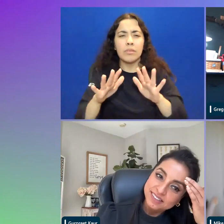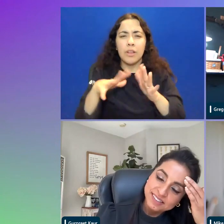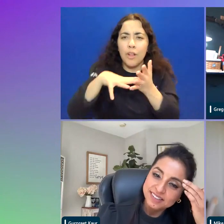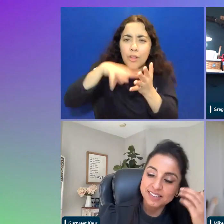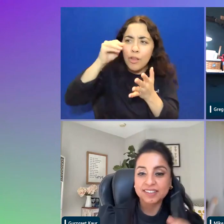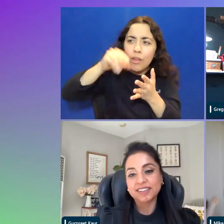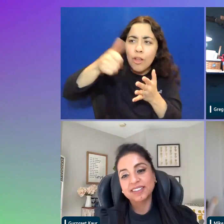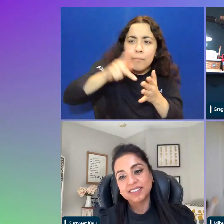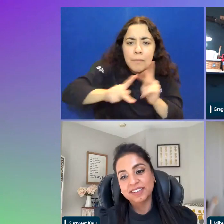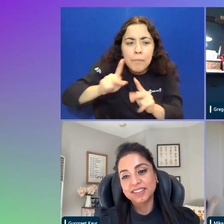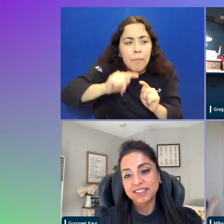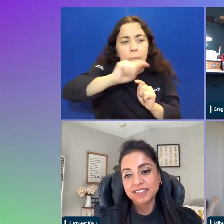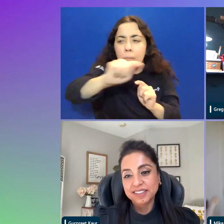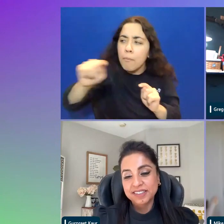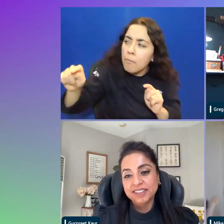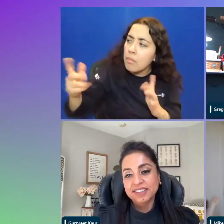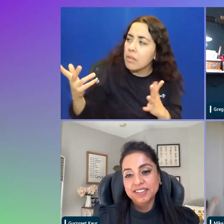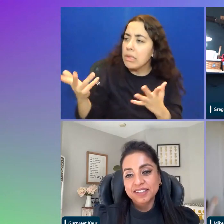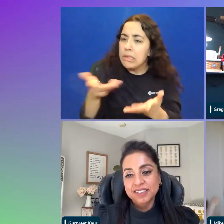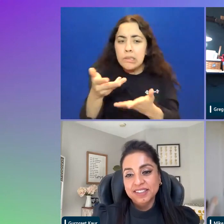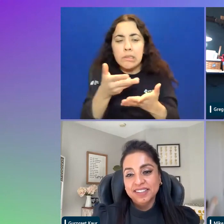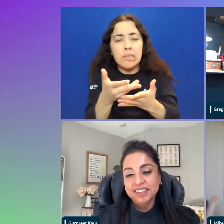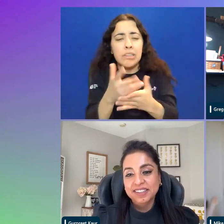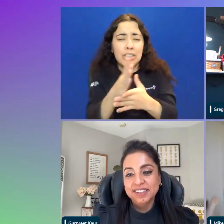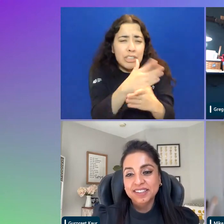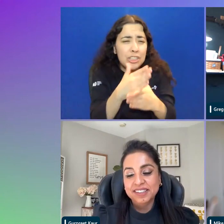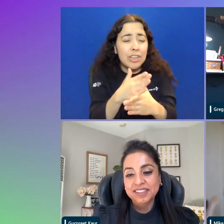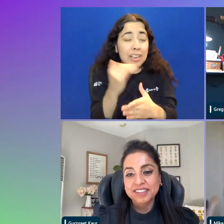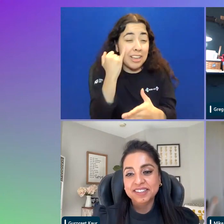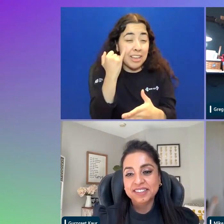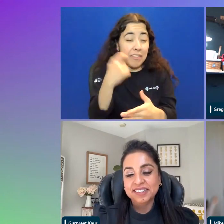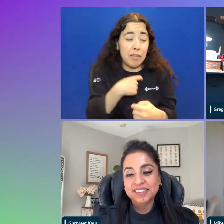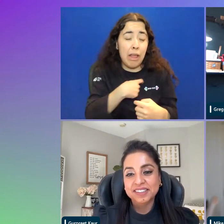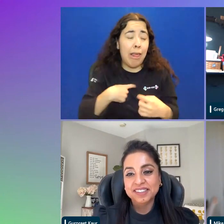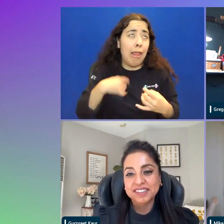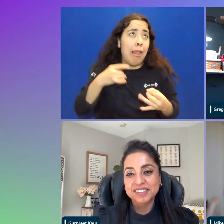they can share those scars and difficult those are the ones that mean the most. They learn the hardest. When you get hurt